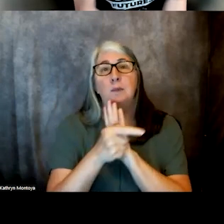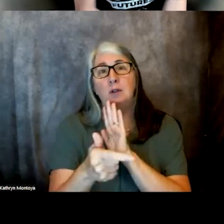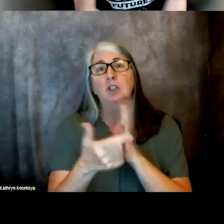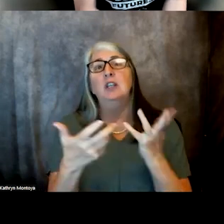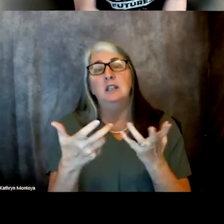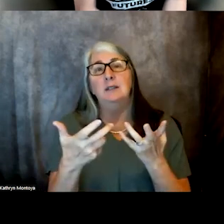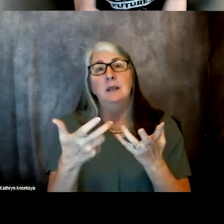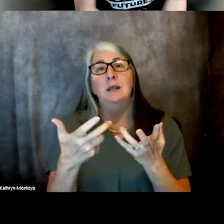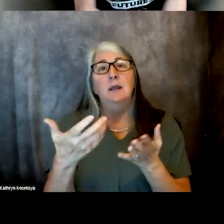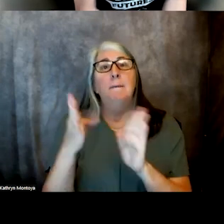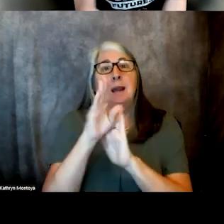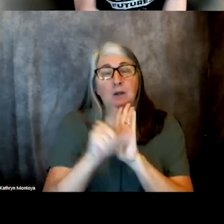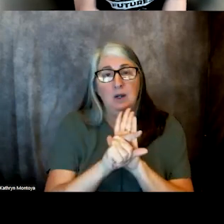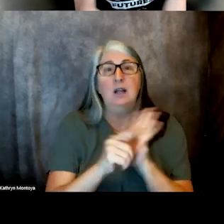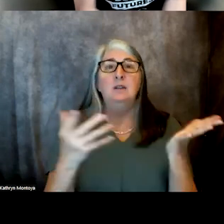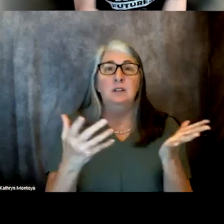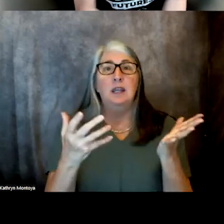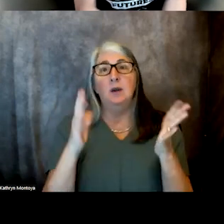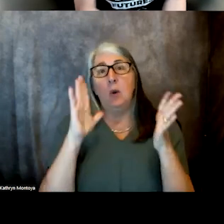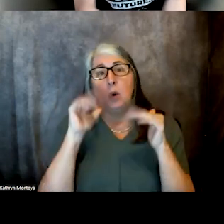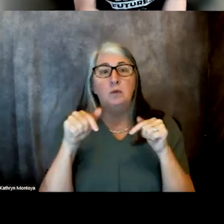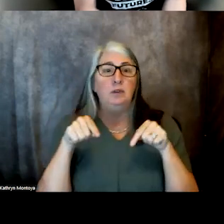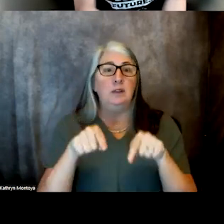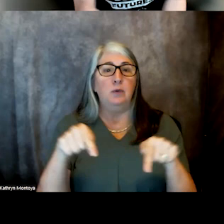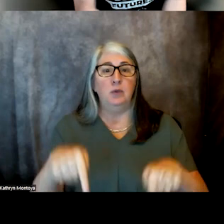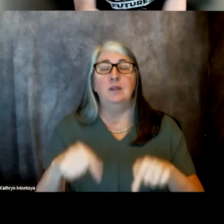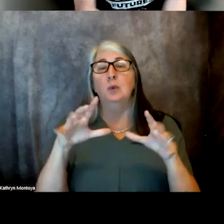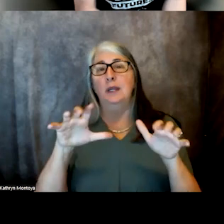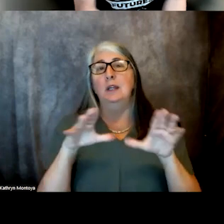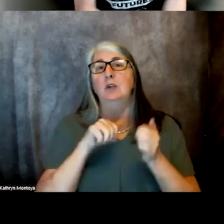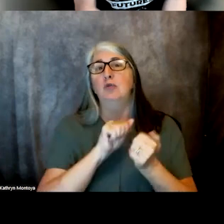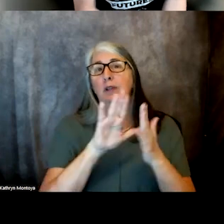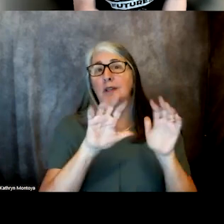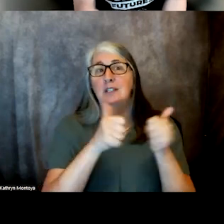WE CAN ADDRESS SOME OF THOSE CHALLENGES AND YOU FIND SOME OF THIS STUFF HELPFUL.